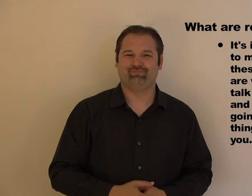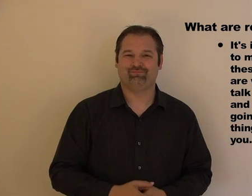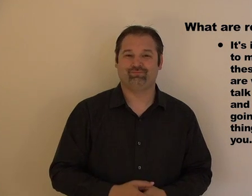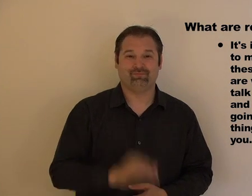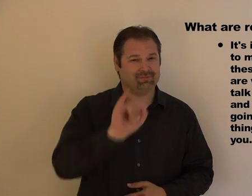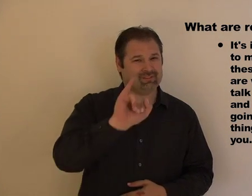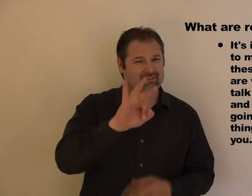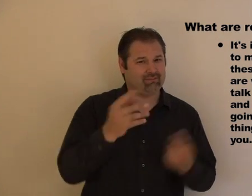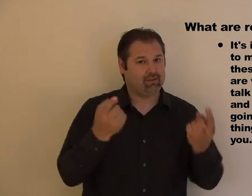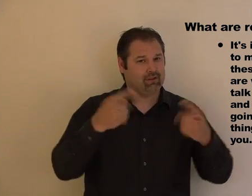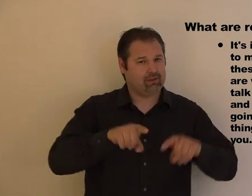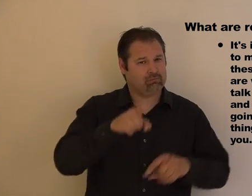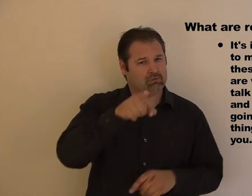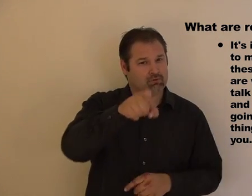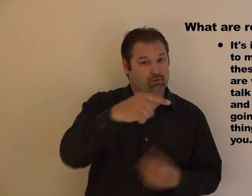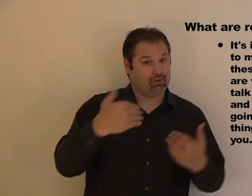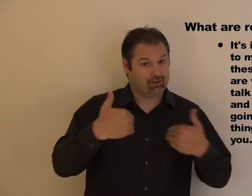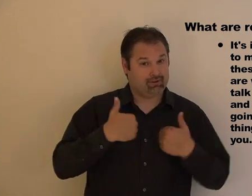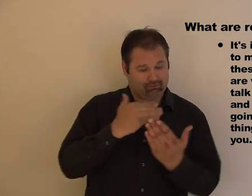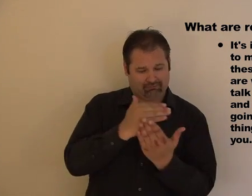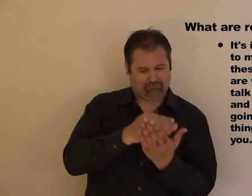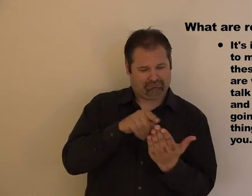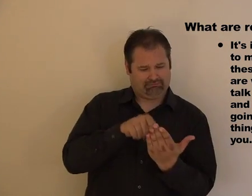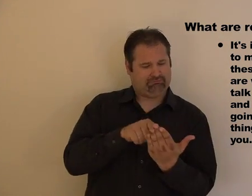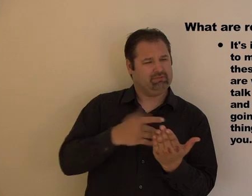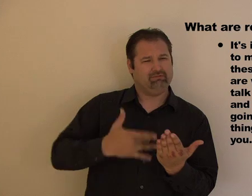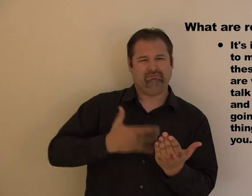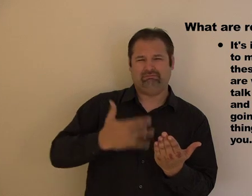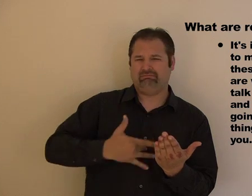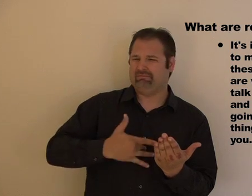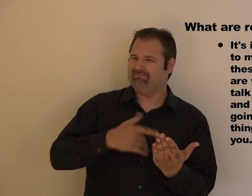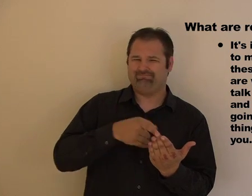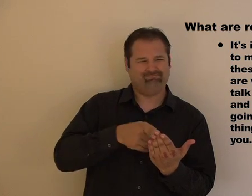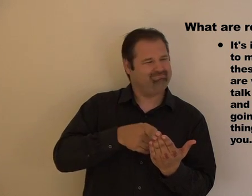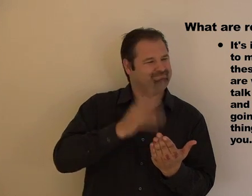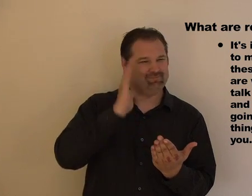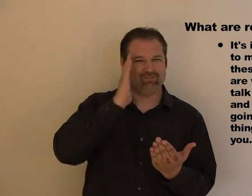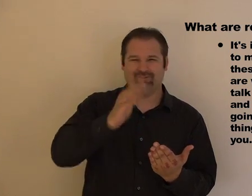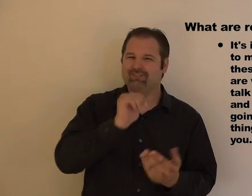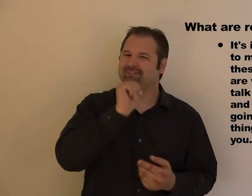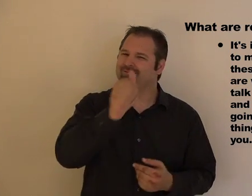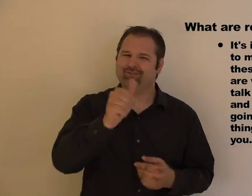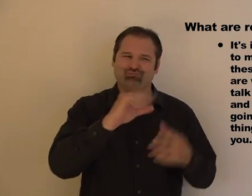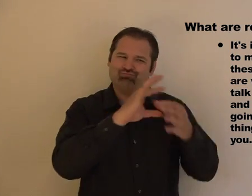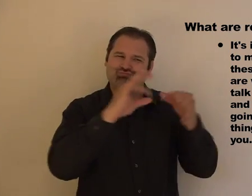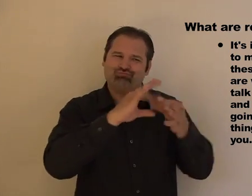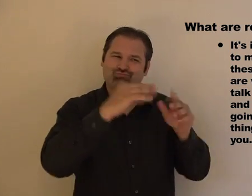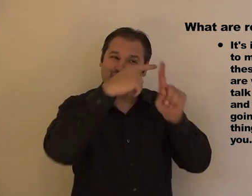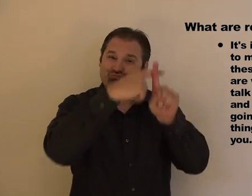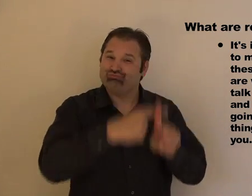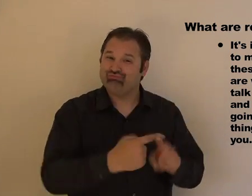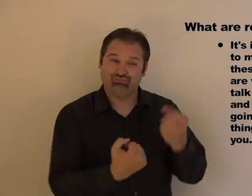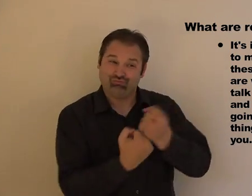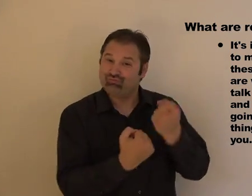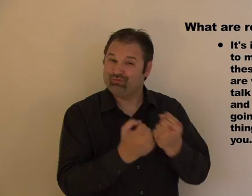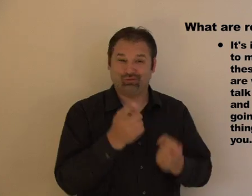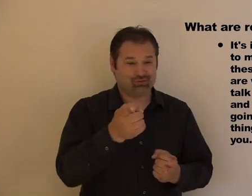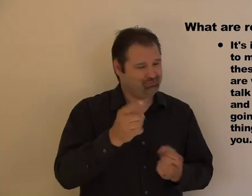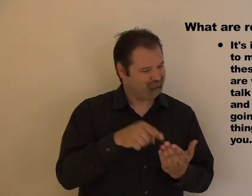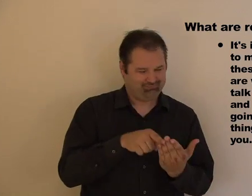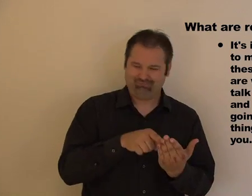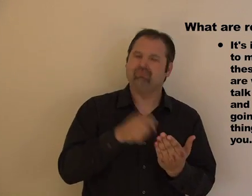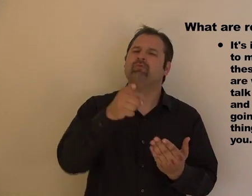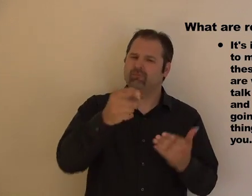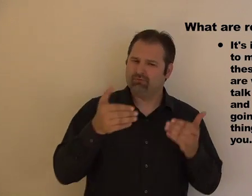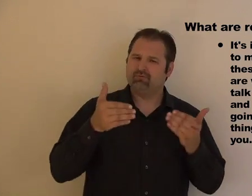things about you, then leave them off the list and ask someone else.